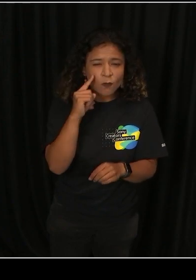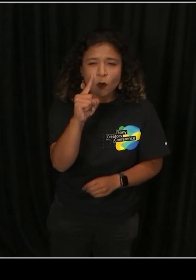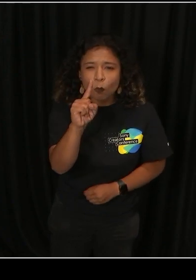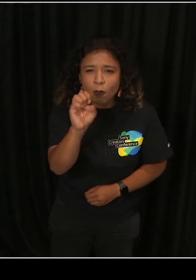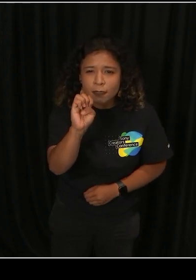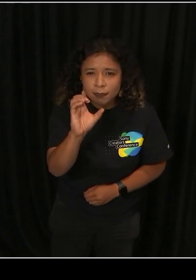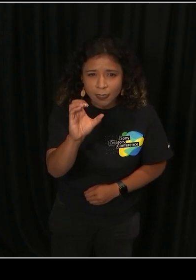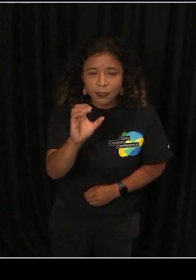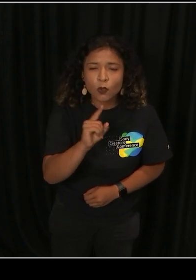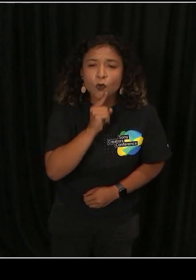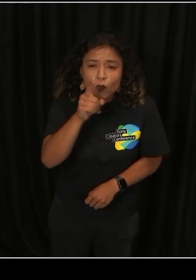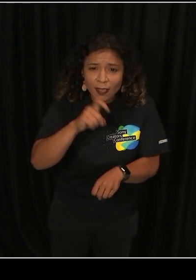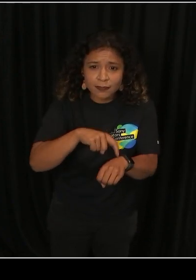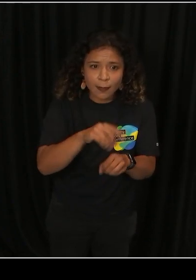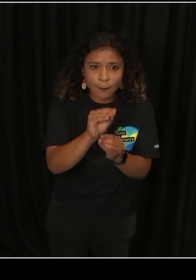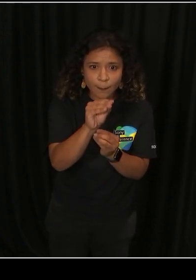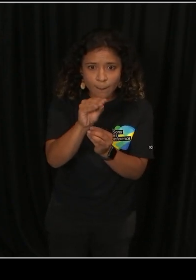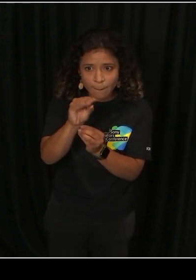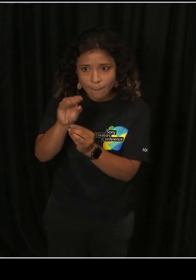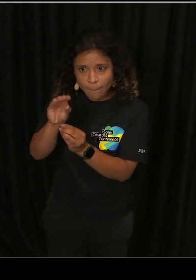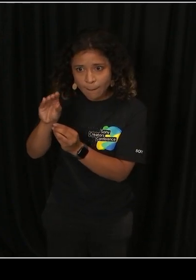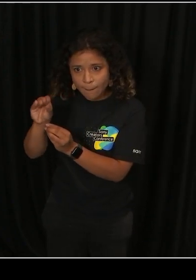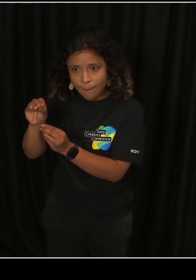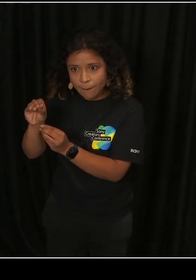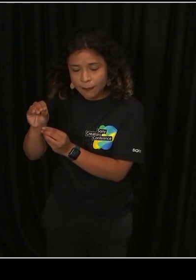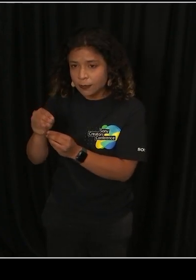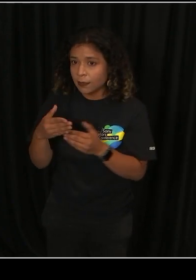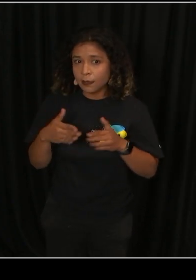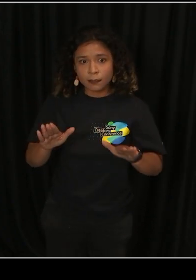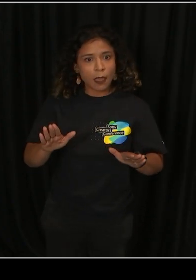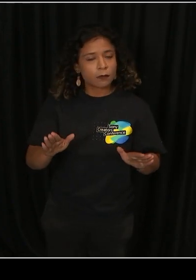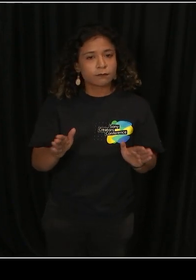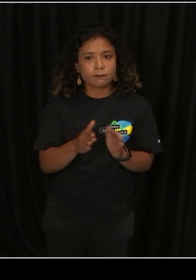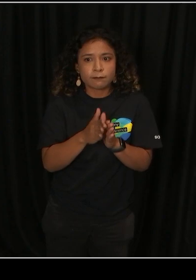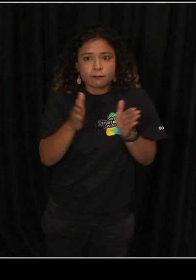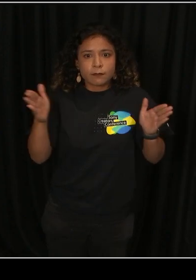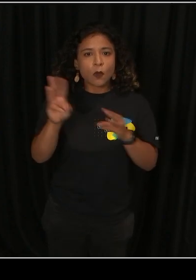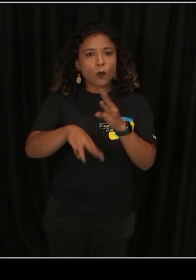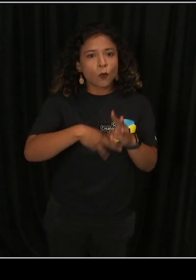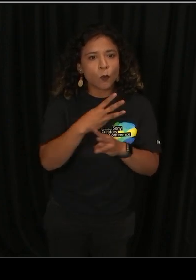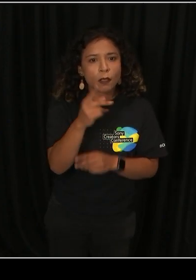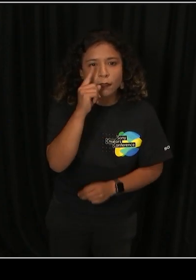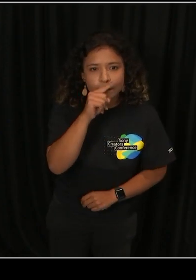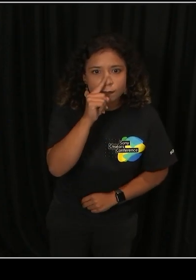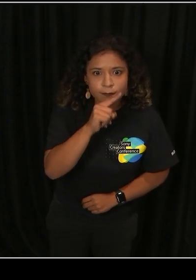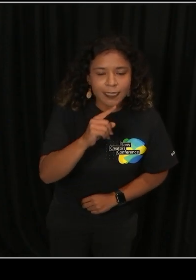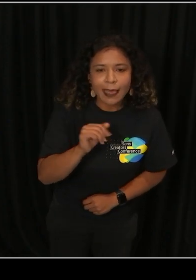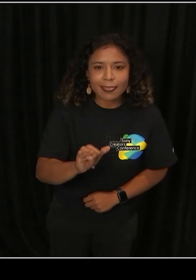And that opens up a world of virtual entertainment and data analytics never before seen.